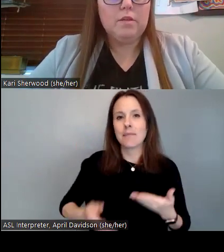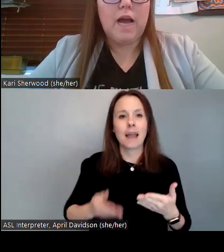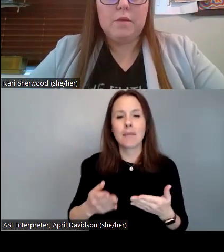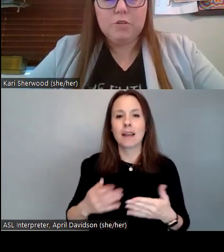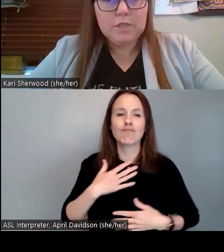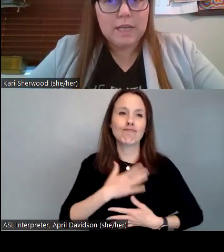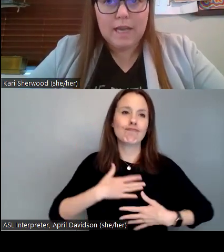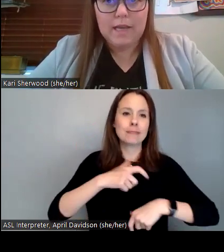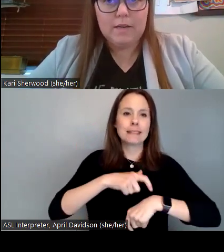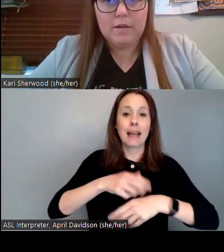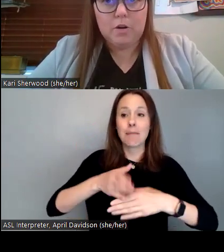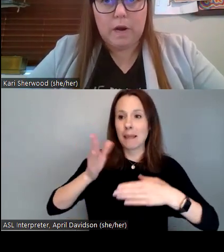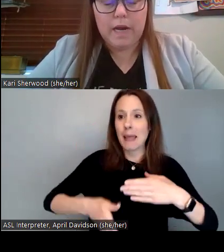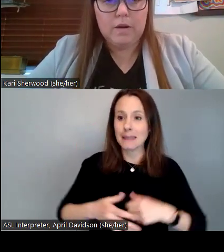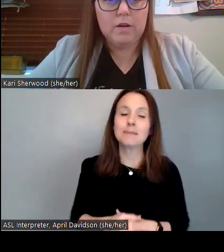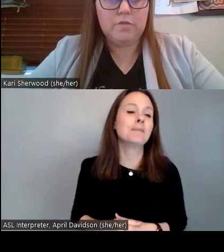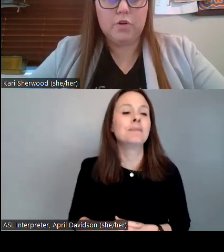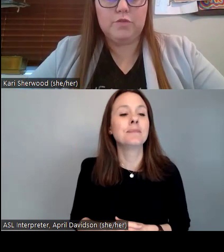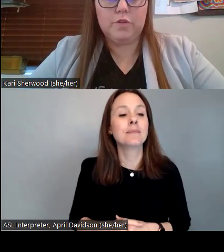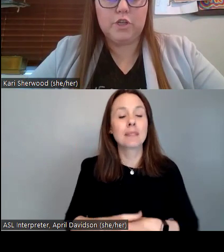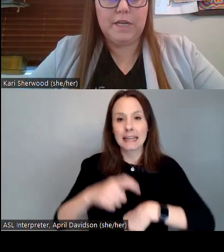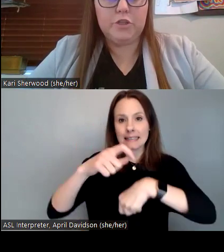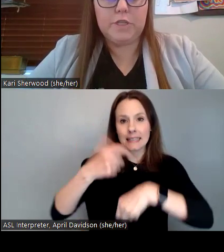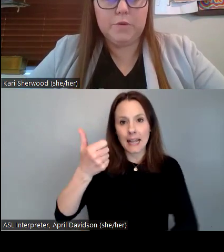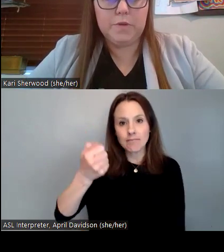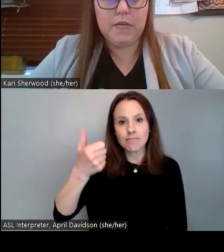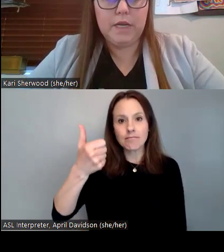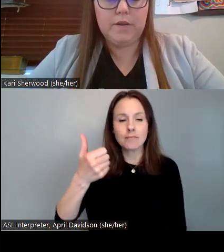be. Timers, again, are great for changes in routine.